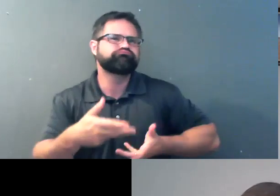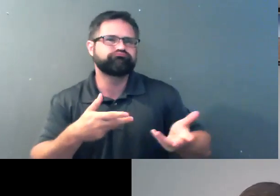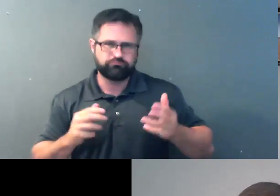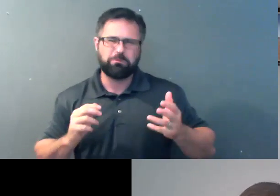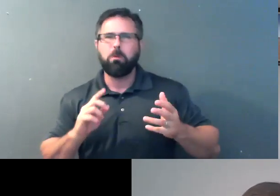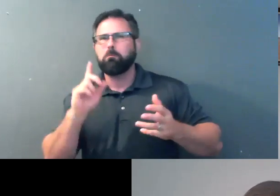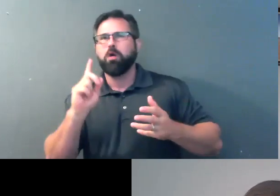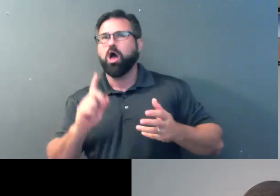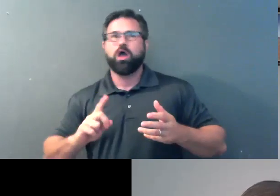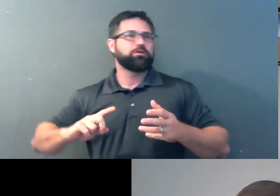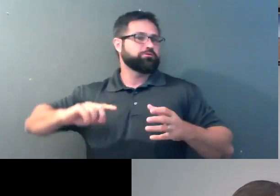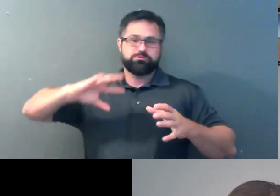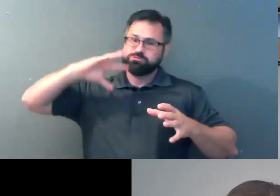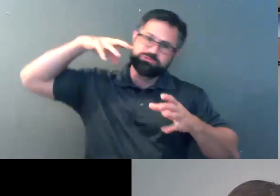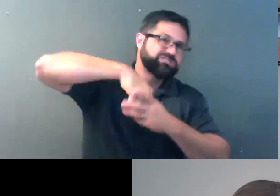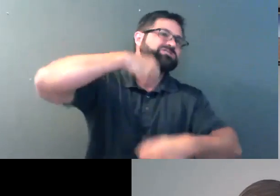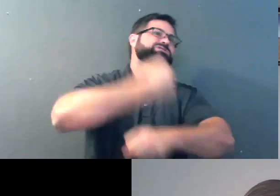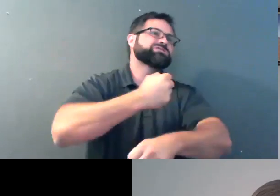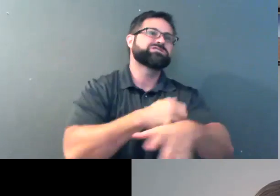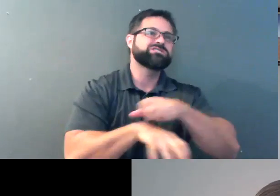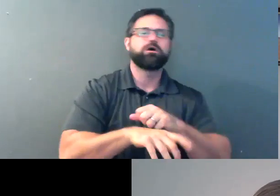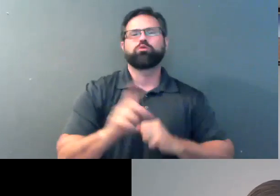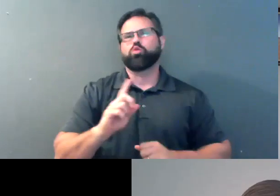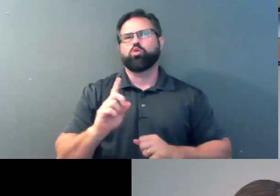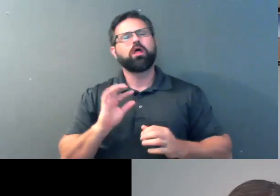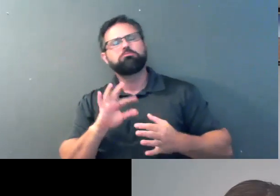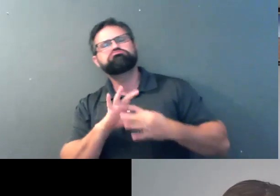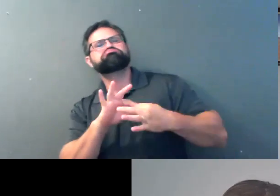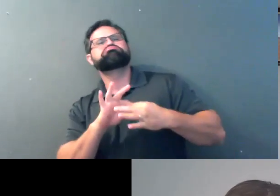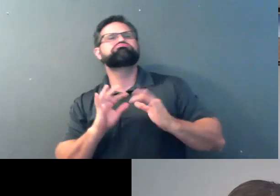work plan of the group for future what are some of the activities that the group will be engaging